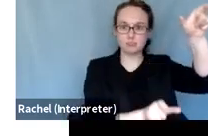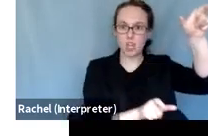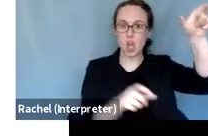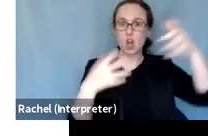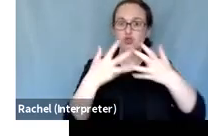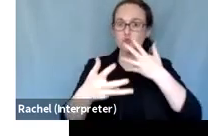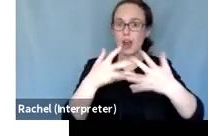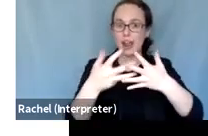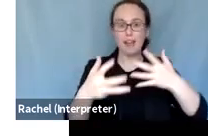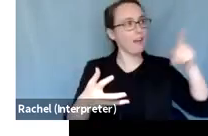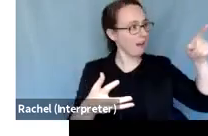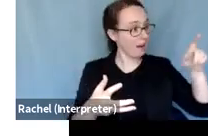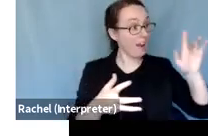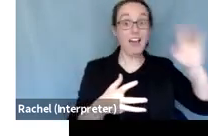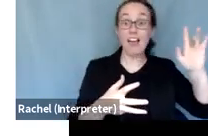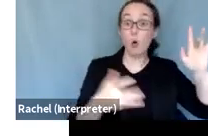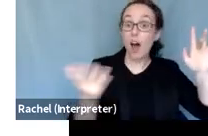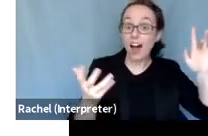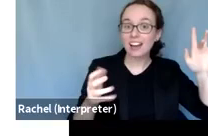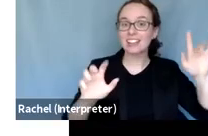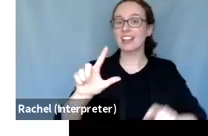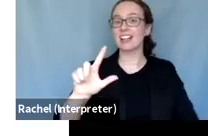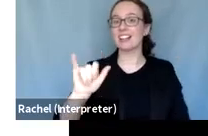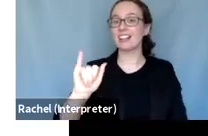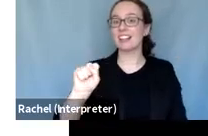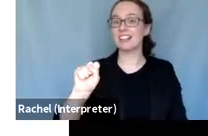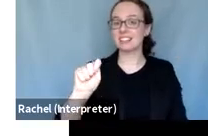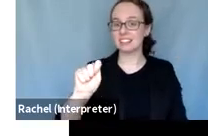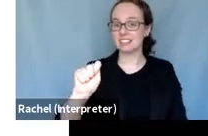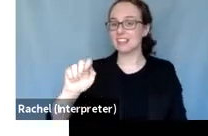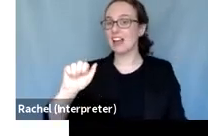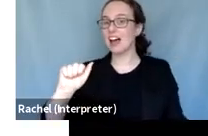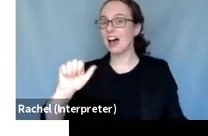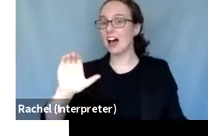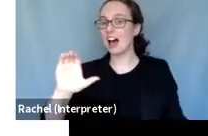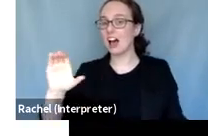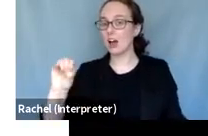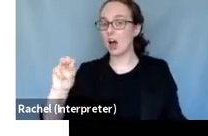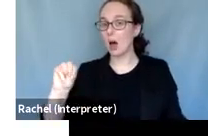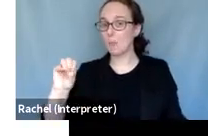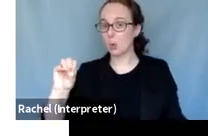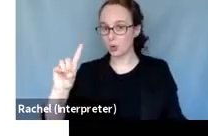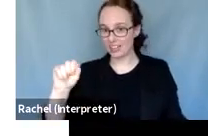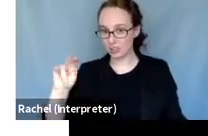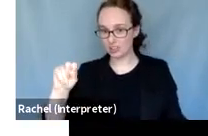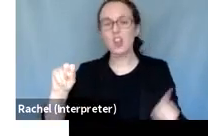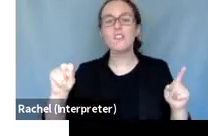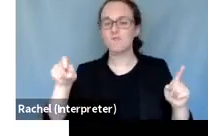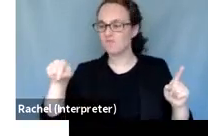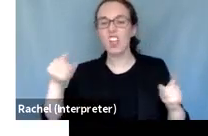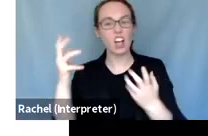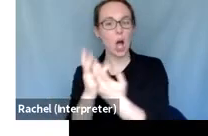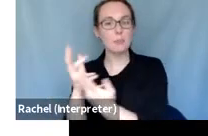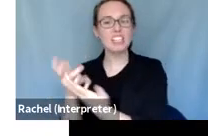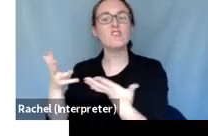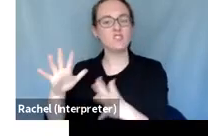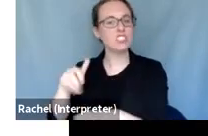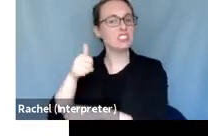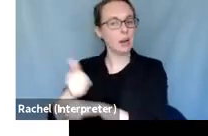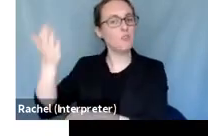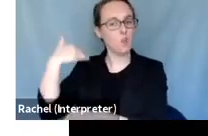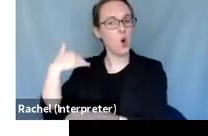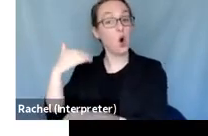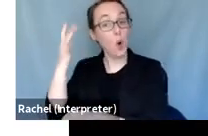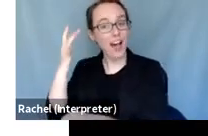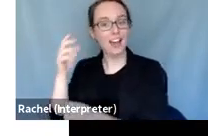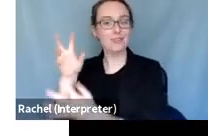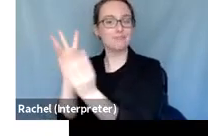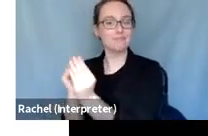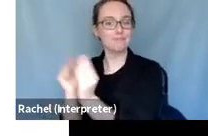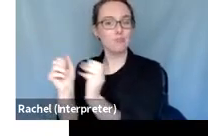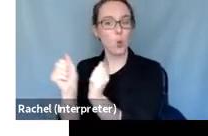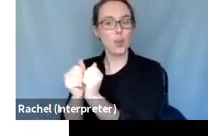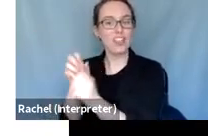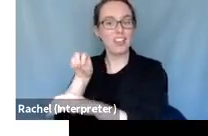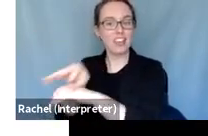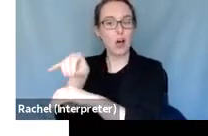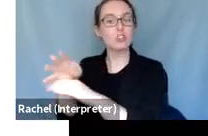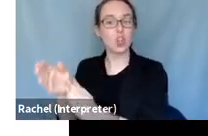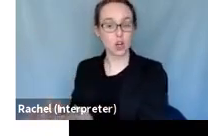Sage Talbot: You'll click on that and your accommodations should already have been set up with your counselor during an intake appointment. So if you see that you have no accommodations listed, that means you did not have